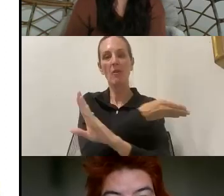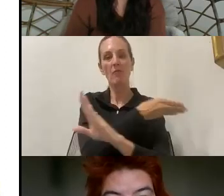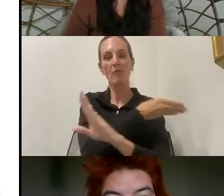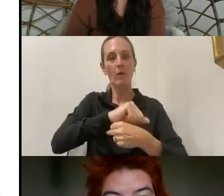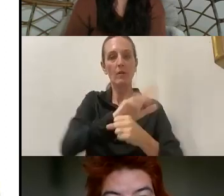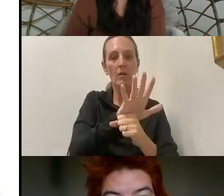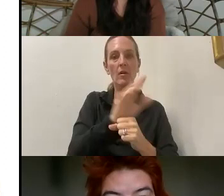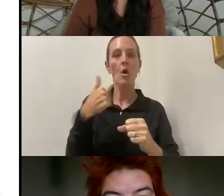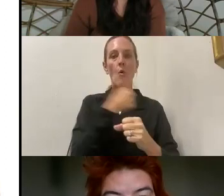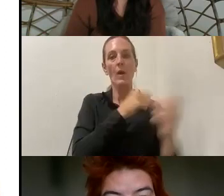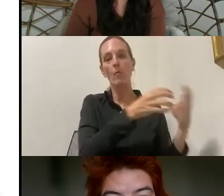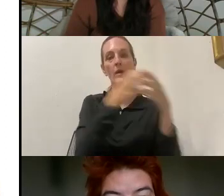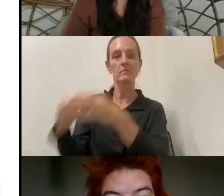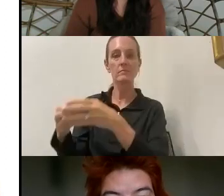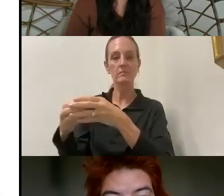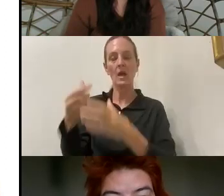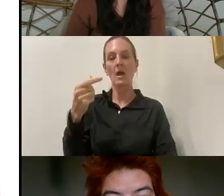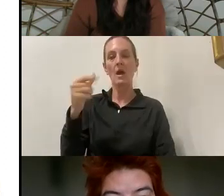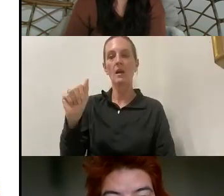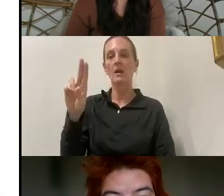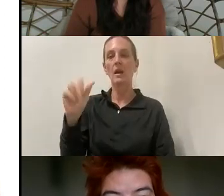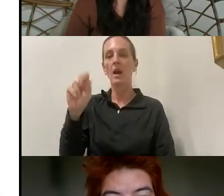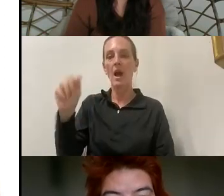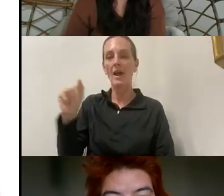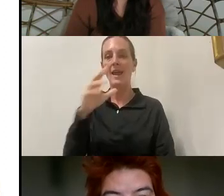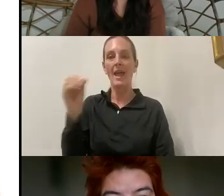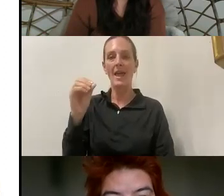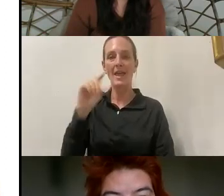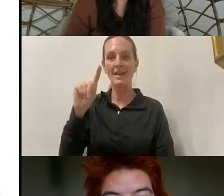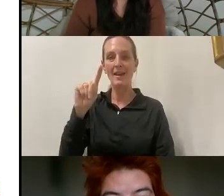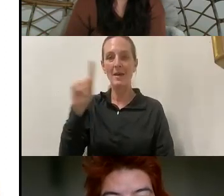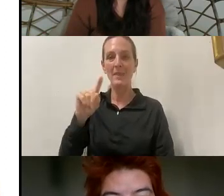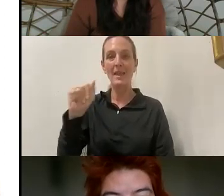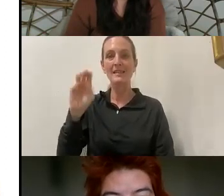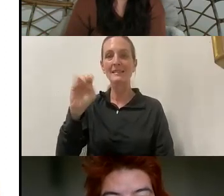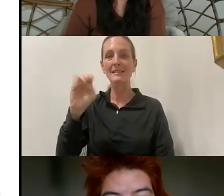It's actually my cohort I think, you can see my brother dancing in the back and we're in